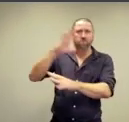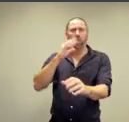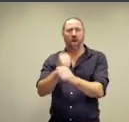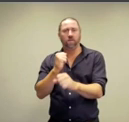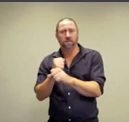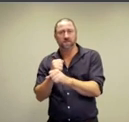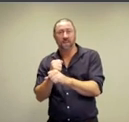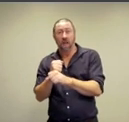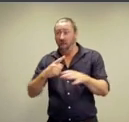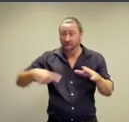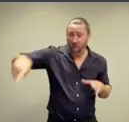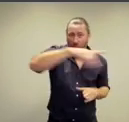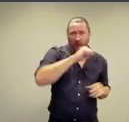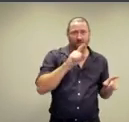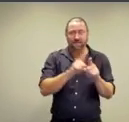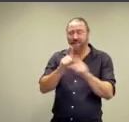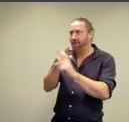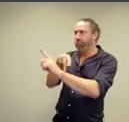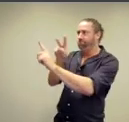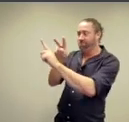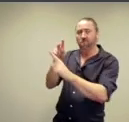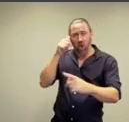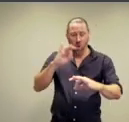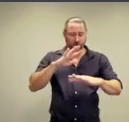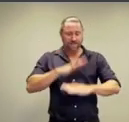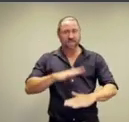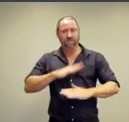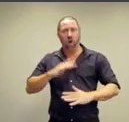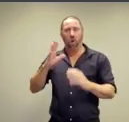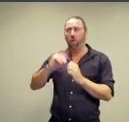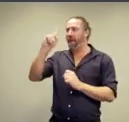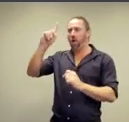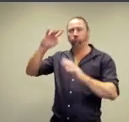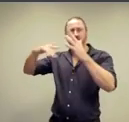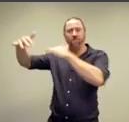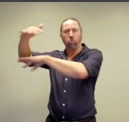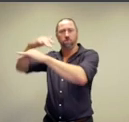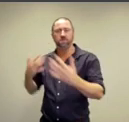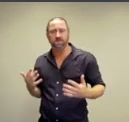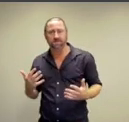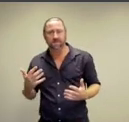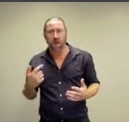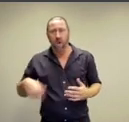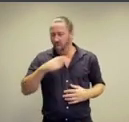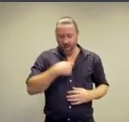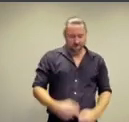symbolizes what unites these causes. It is a dissatisfaction with the status quo and